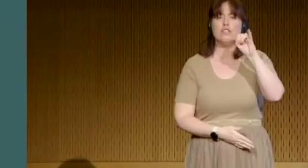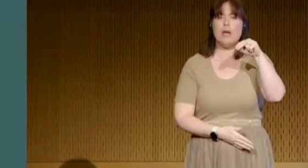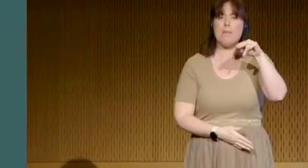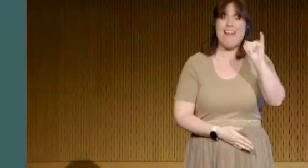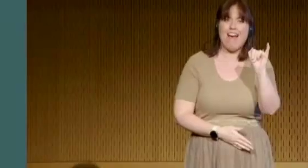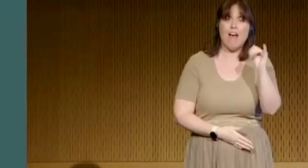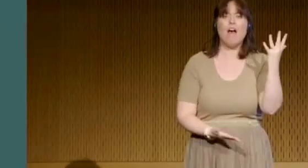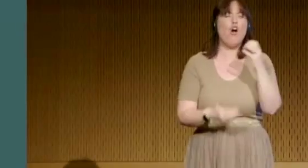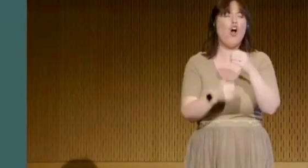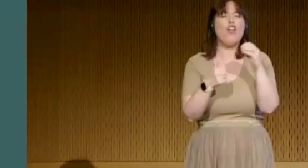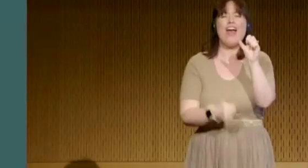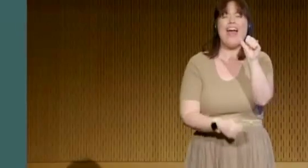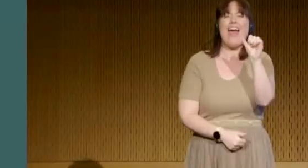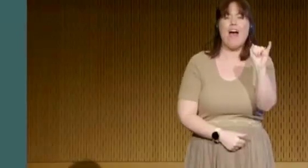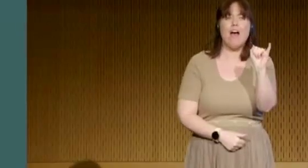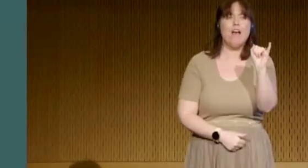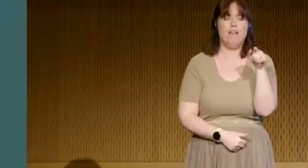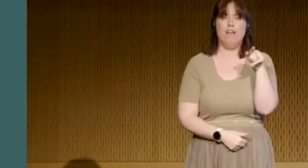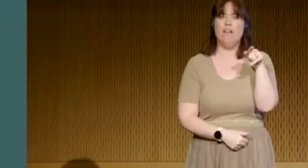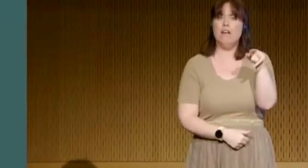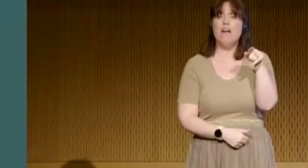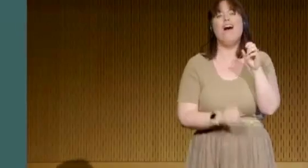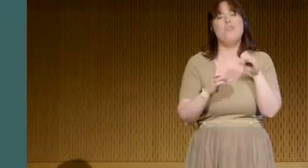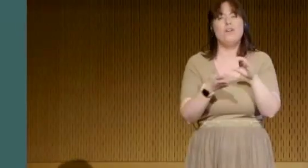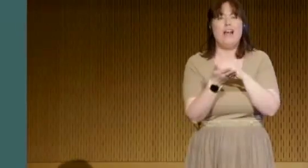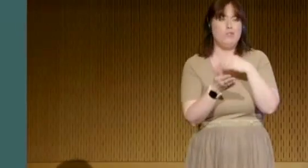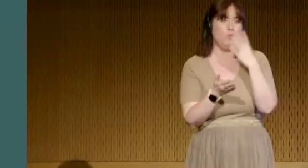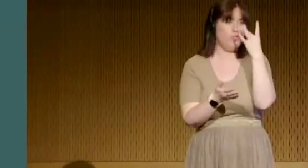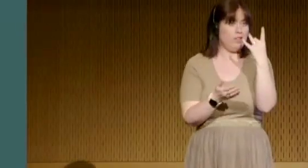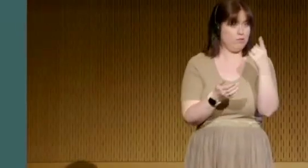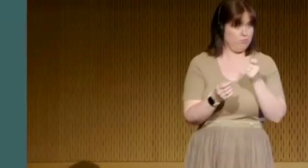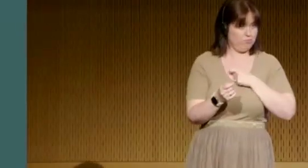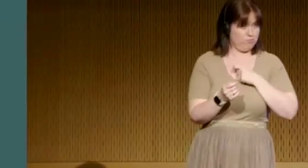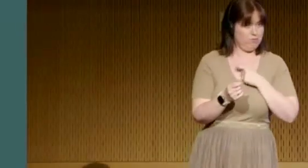up with those examples, you do have to fact check them of course and go back and you know sometimes